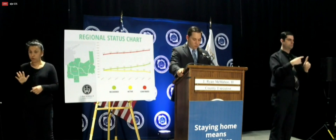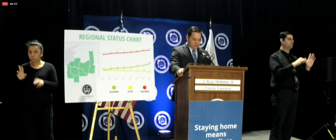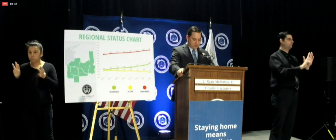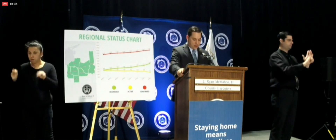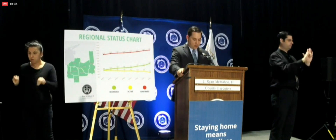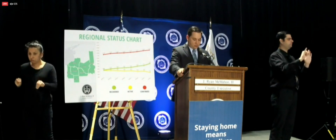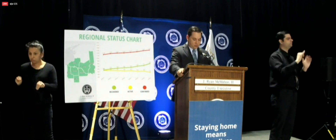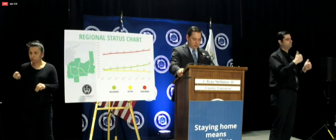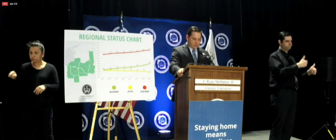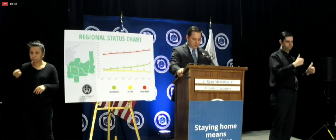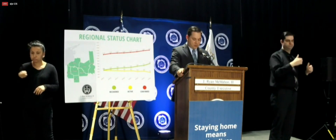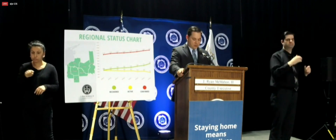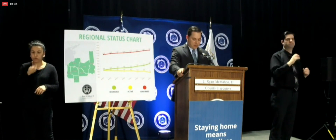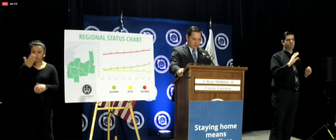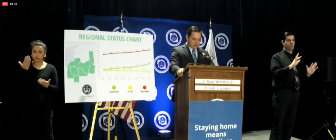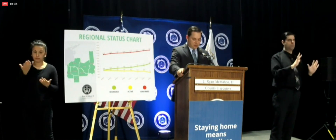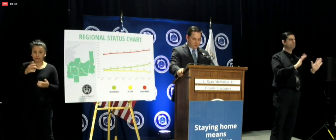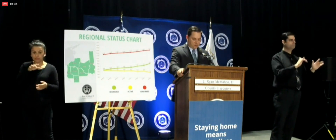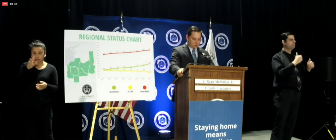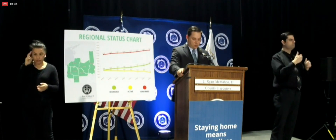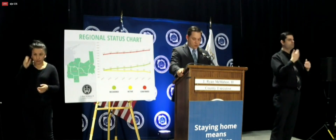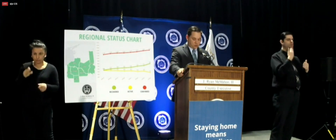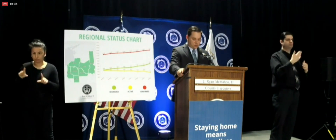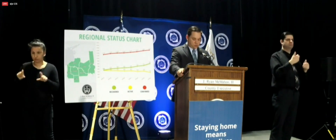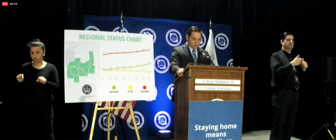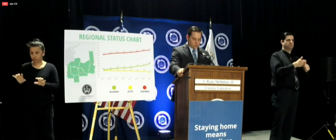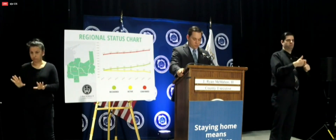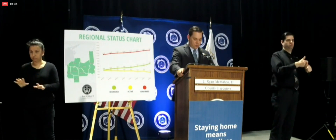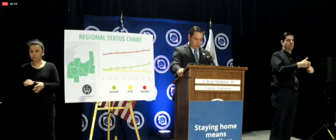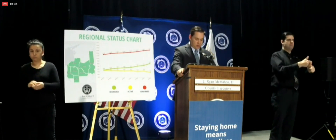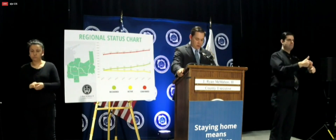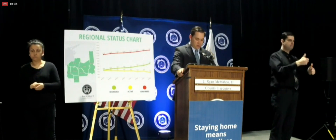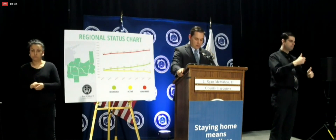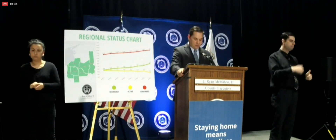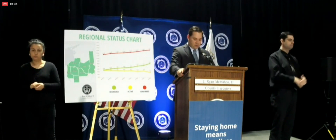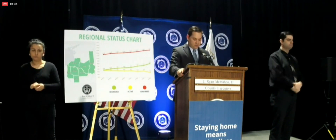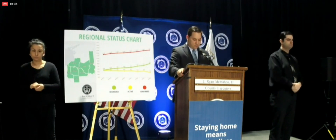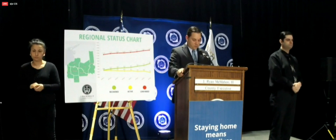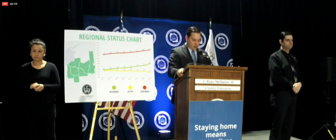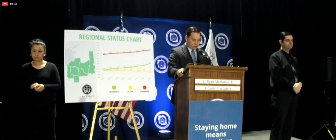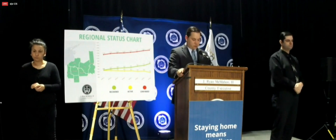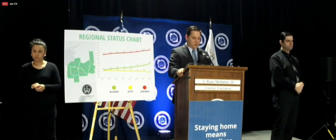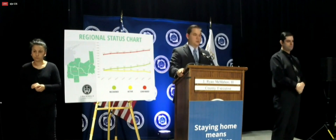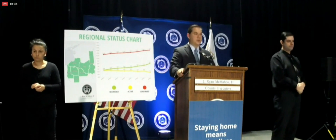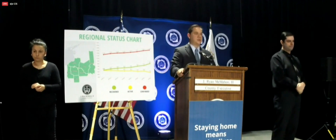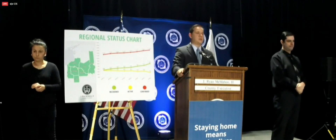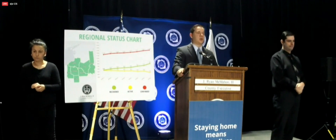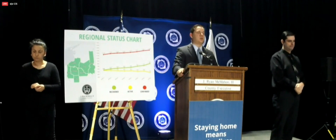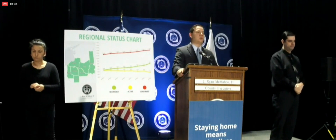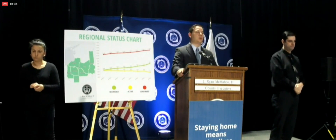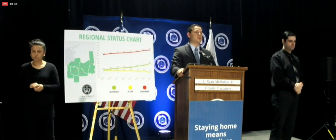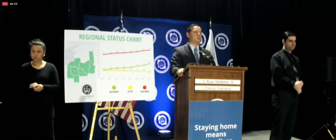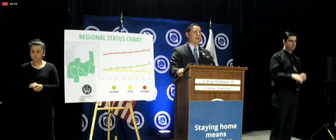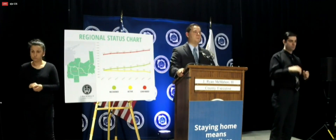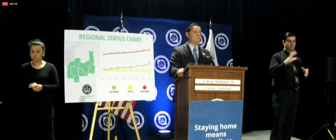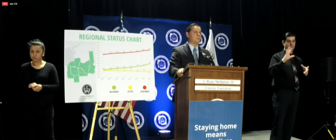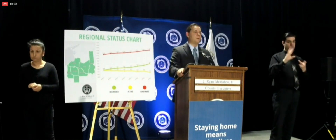STOP THE SPREAD AND TO IDENTIFY, FACT FIND AND THEN QUARANTINE. SO, WHEN WE TAKE OUT THE 11